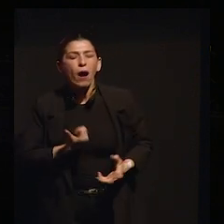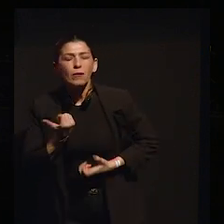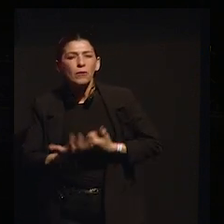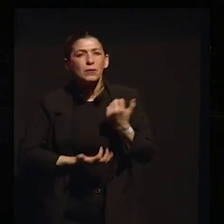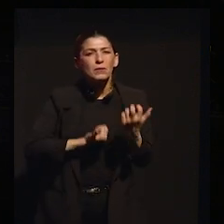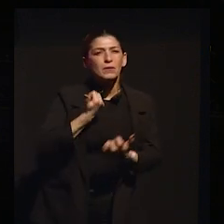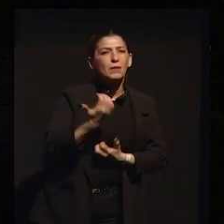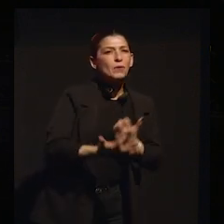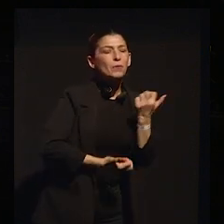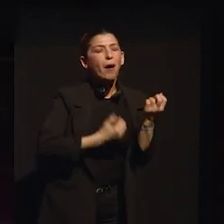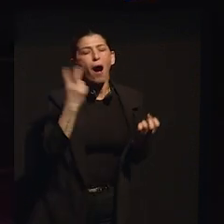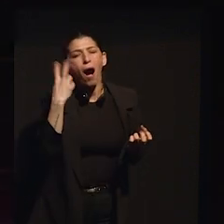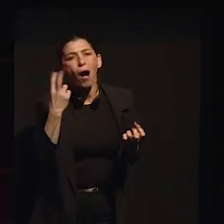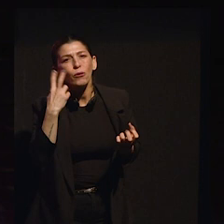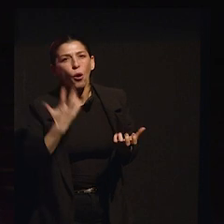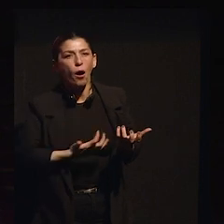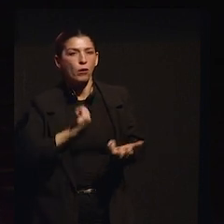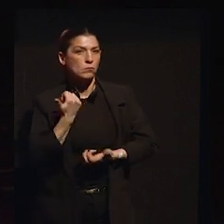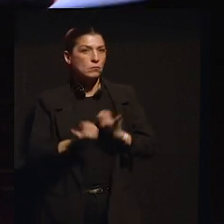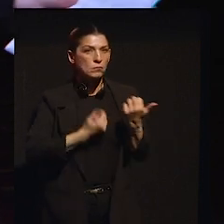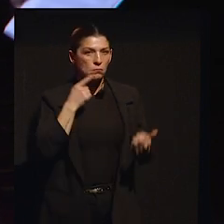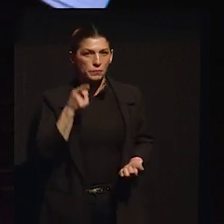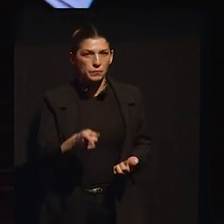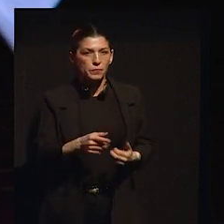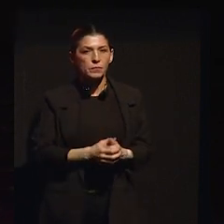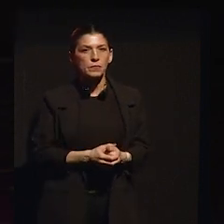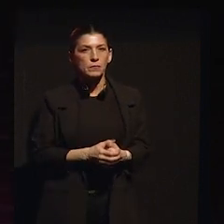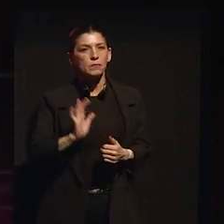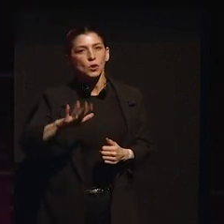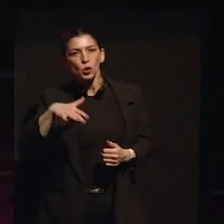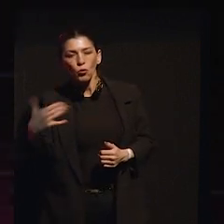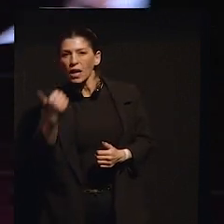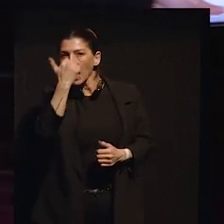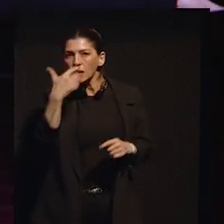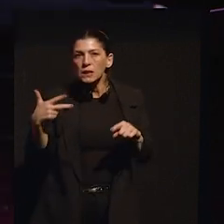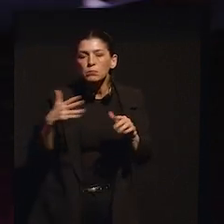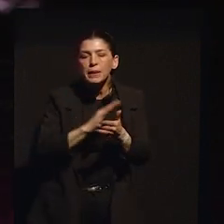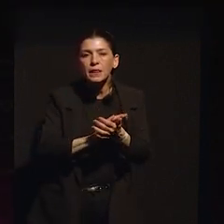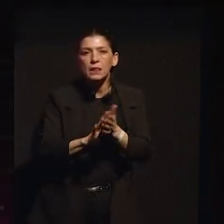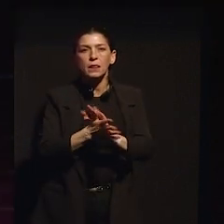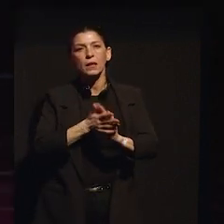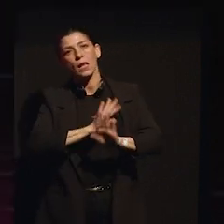The moon is out, wow, and they have periods altogether. They cry with all the pain, like midsummer.